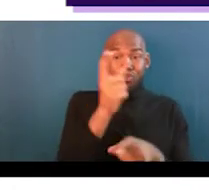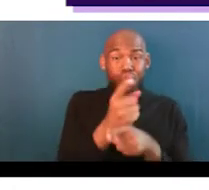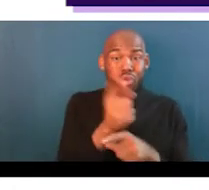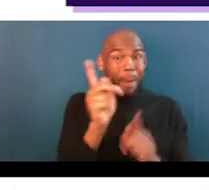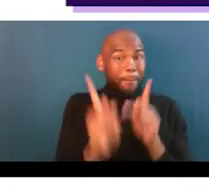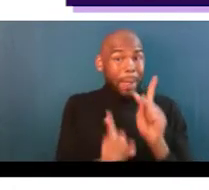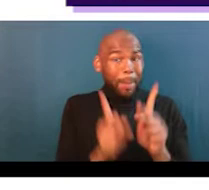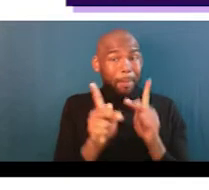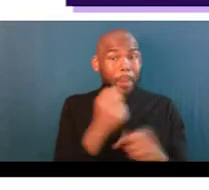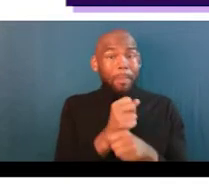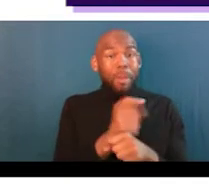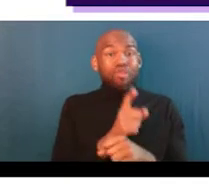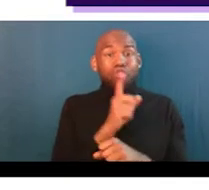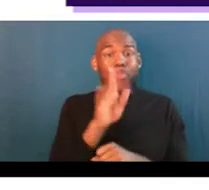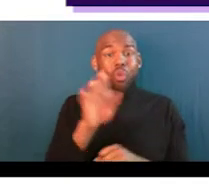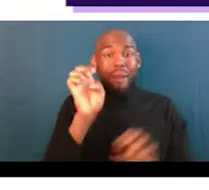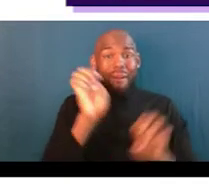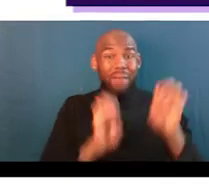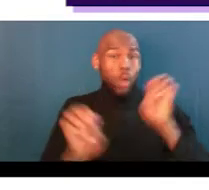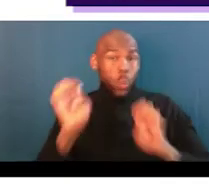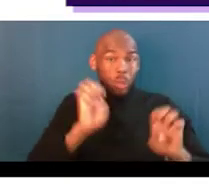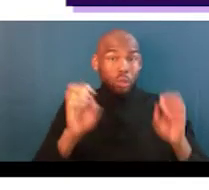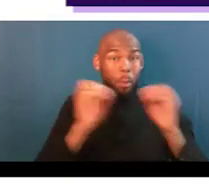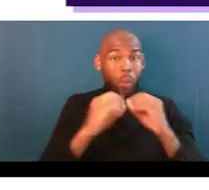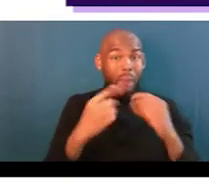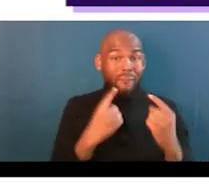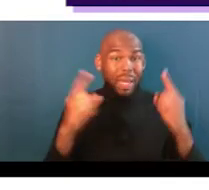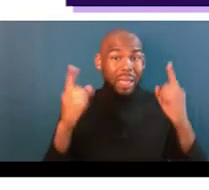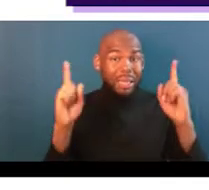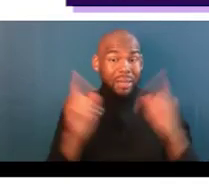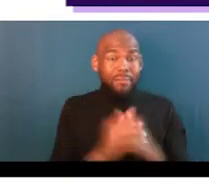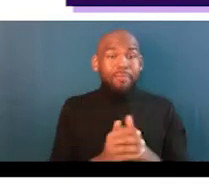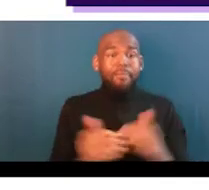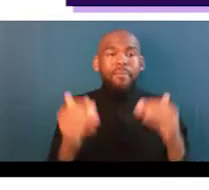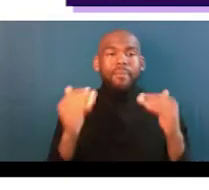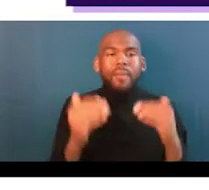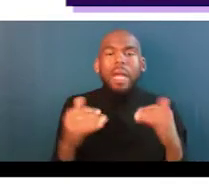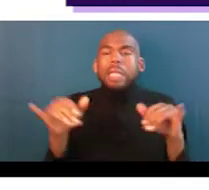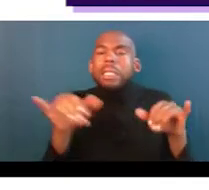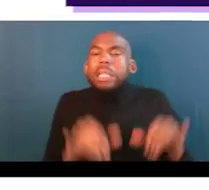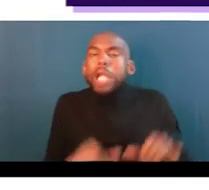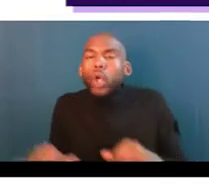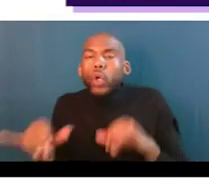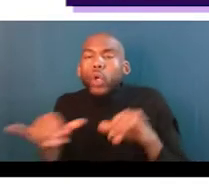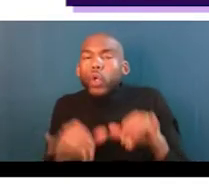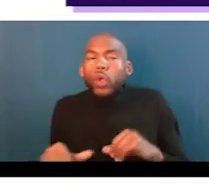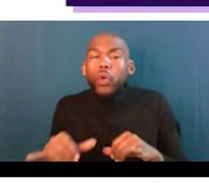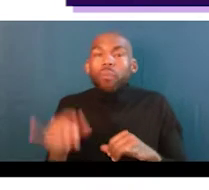your accessibility evaluations more effective, and finally standards. This includes conditions